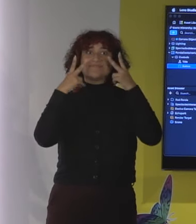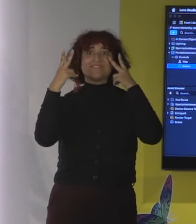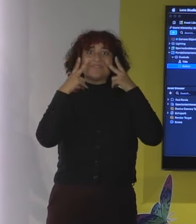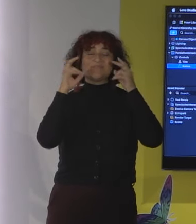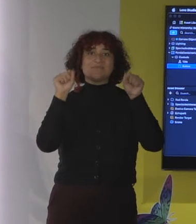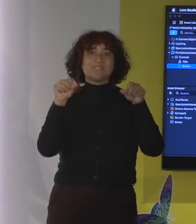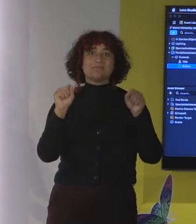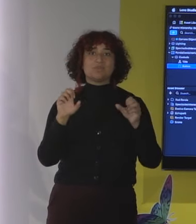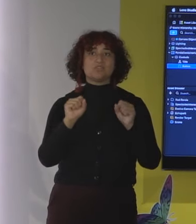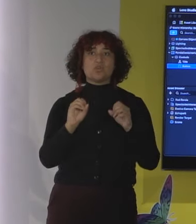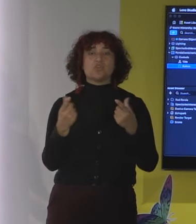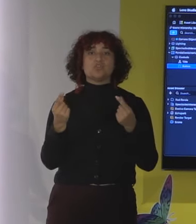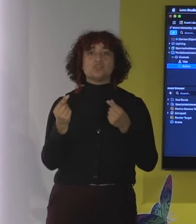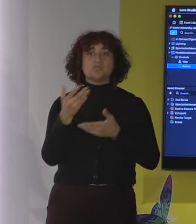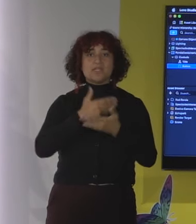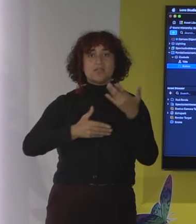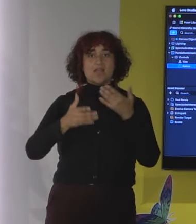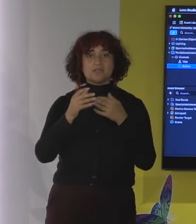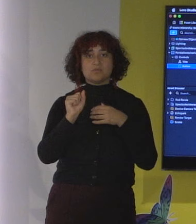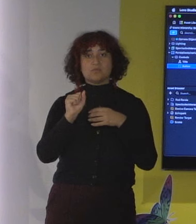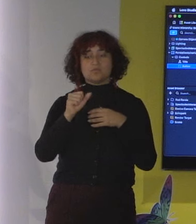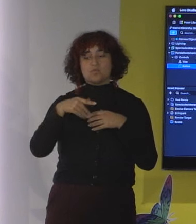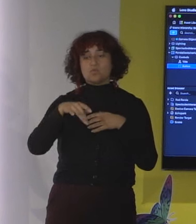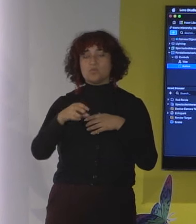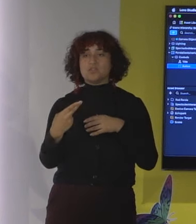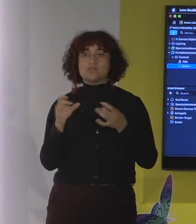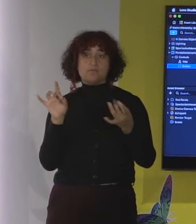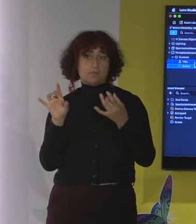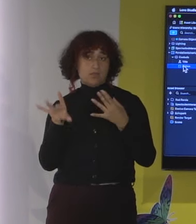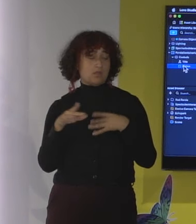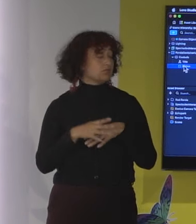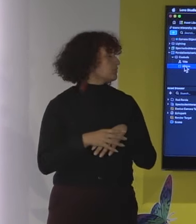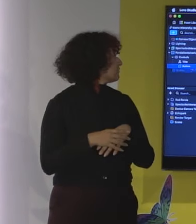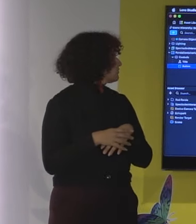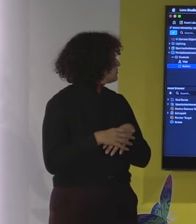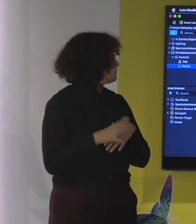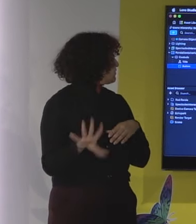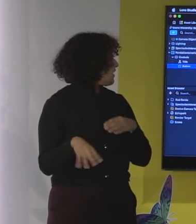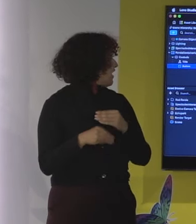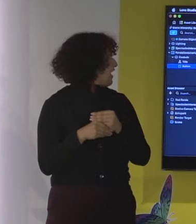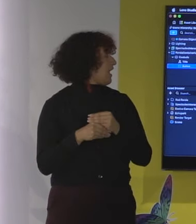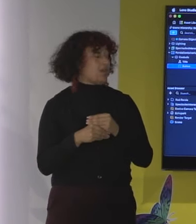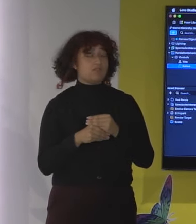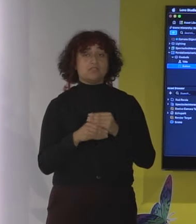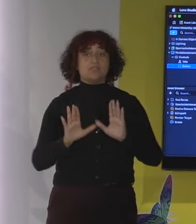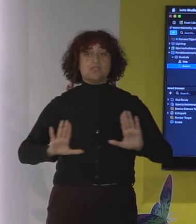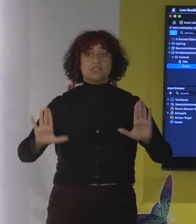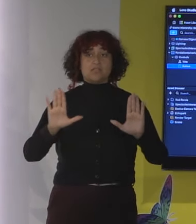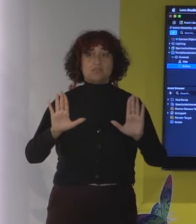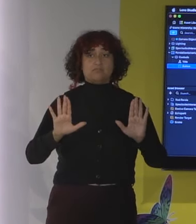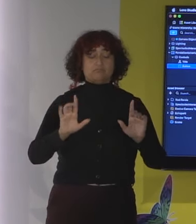So, let's do interactable squish feedback. Let's add the scene object here.